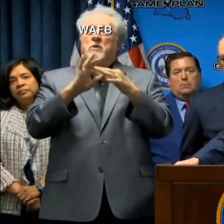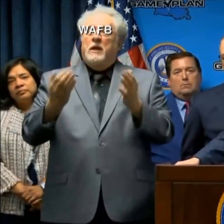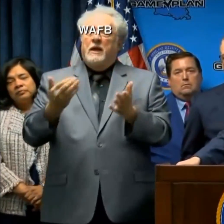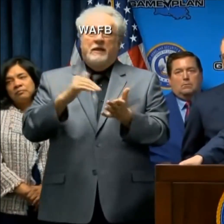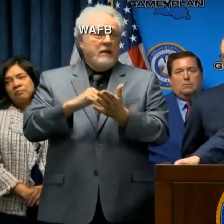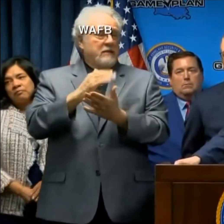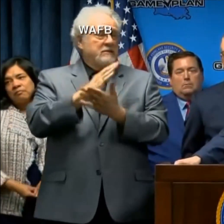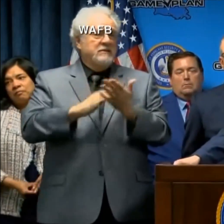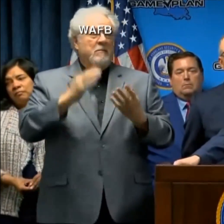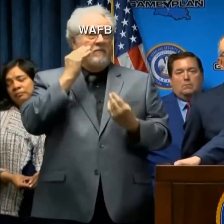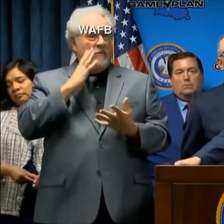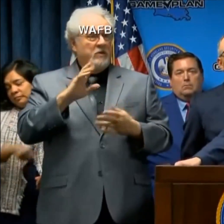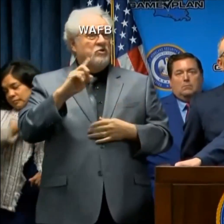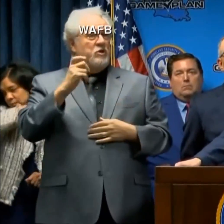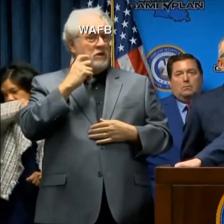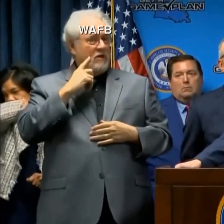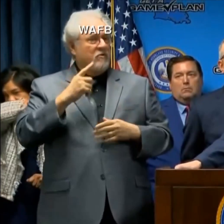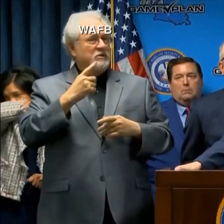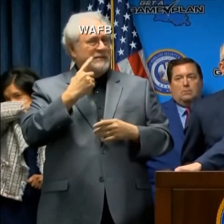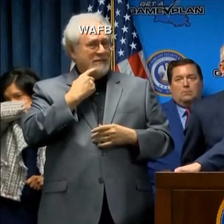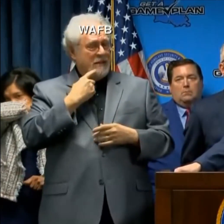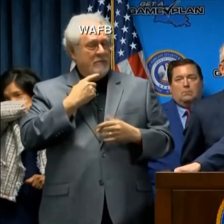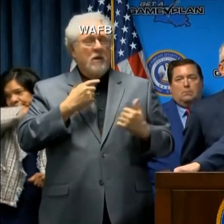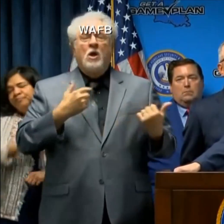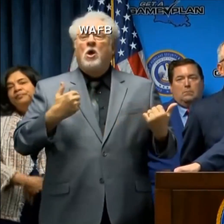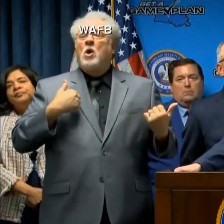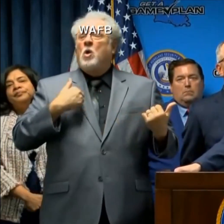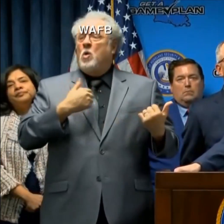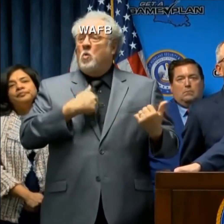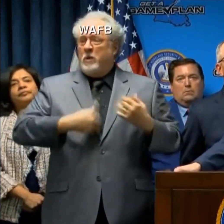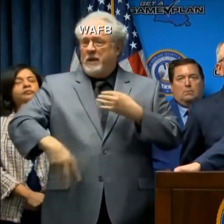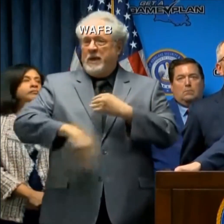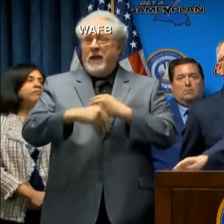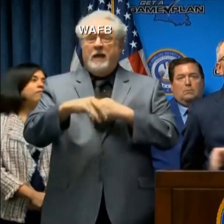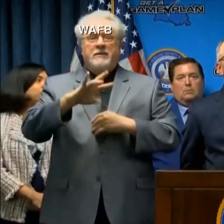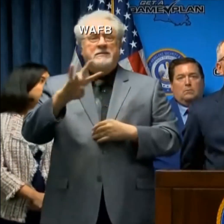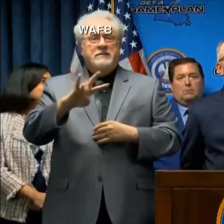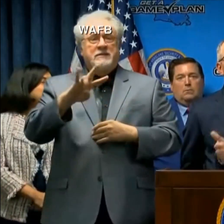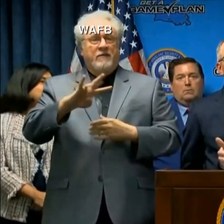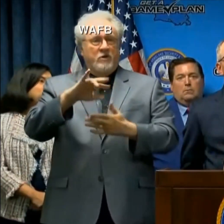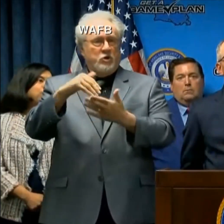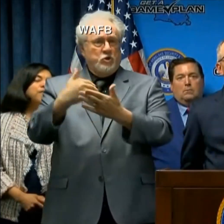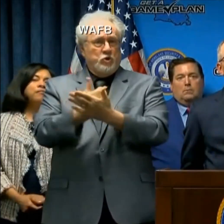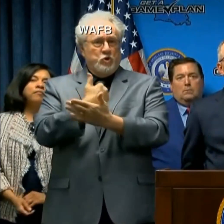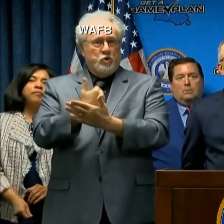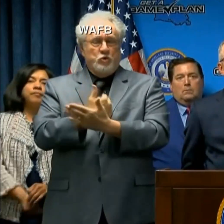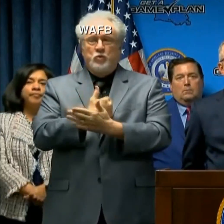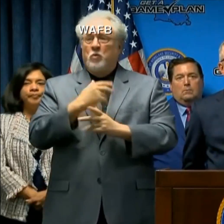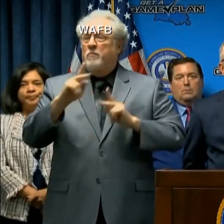the governor just shared as of today we added seven new individuals with kovat